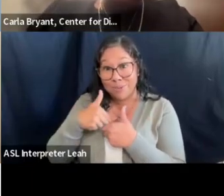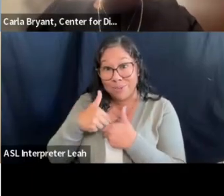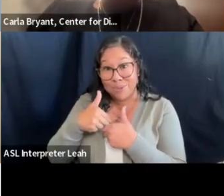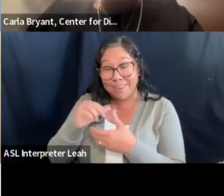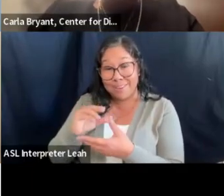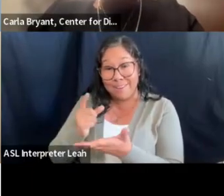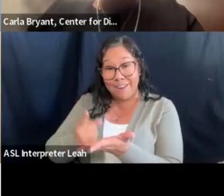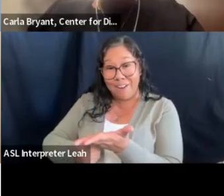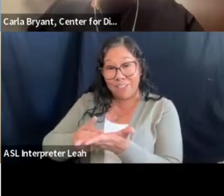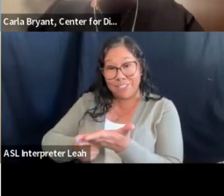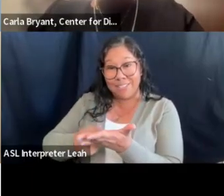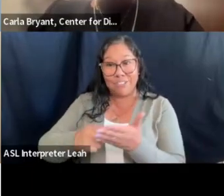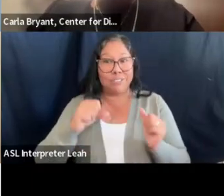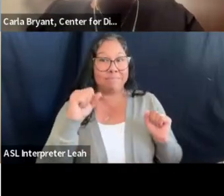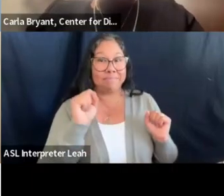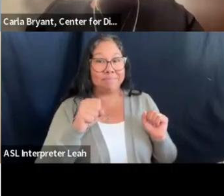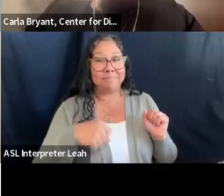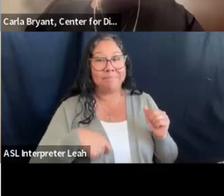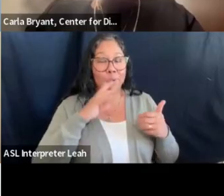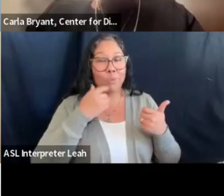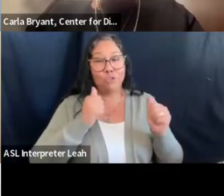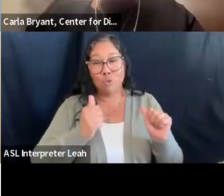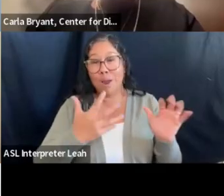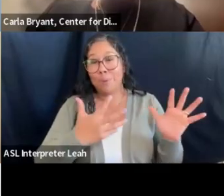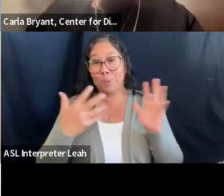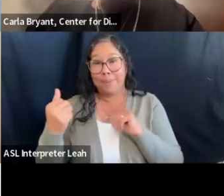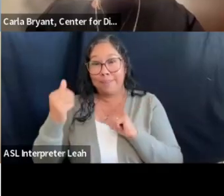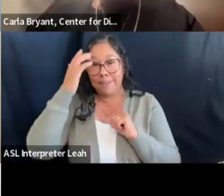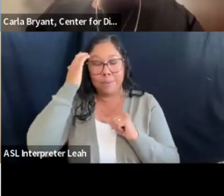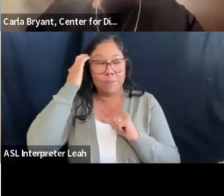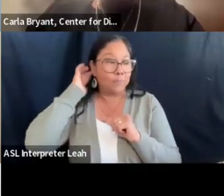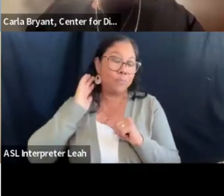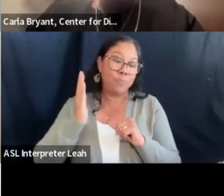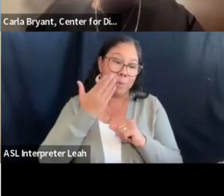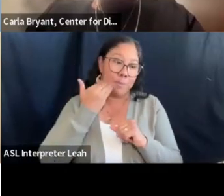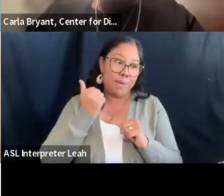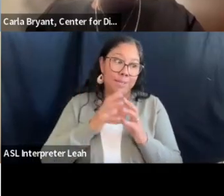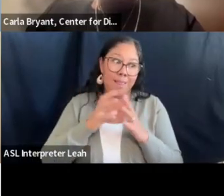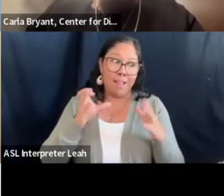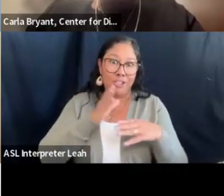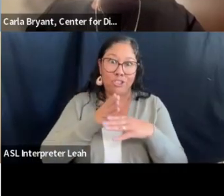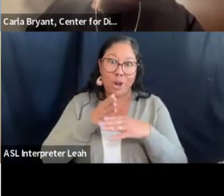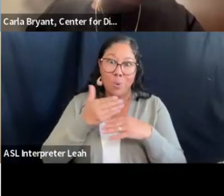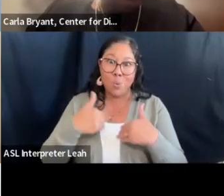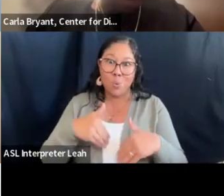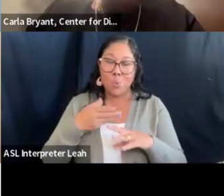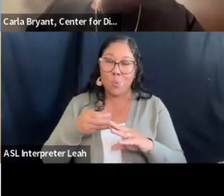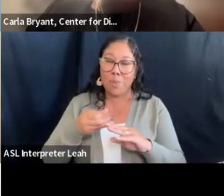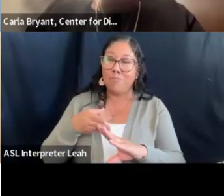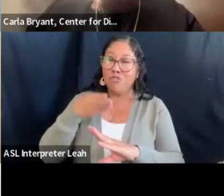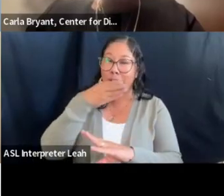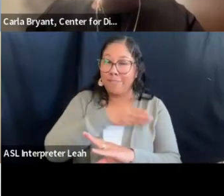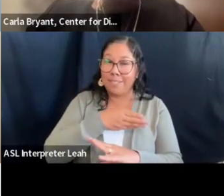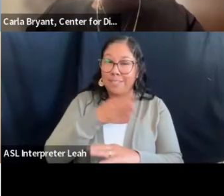And I will try to do this quickly um because so much was shared with the previous um presenters,